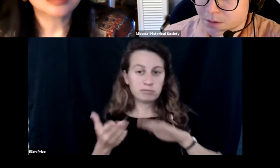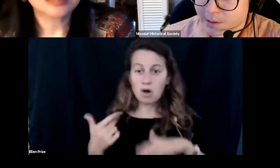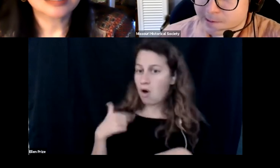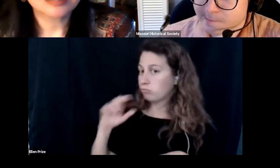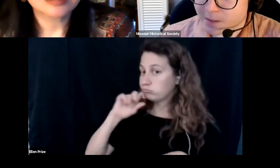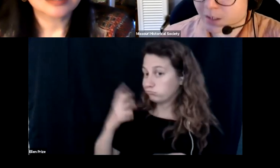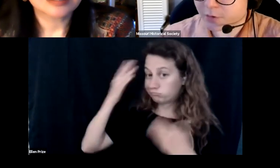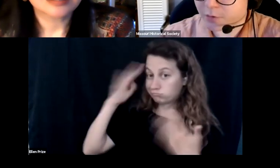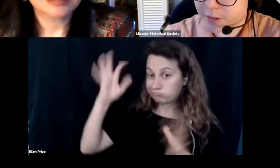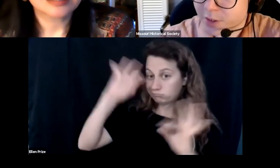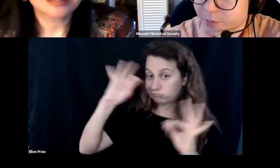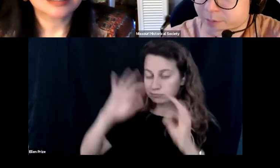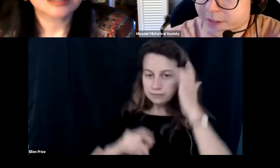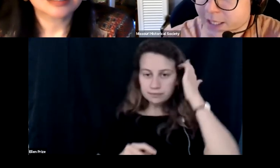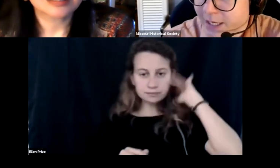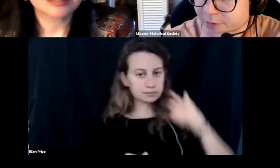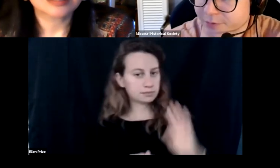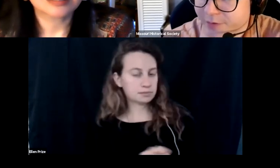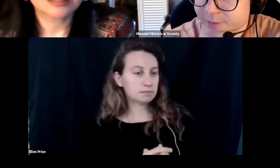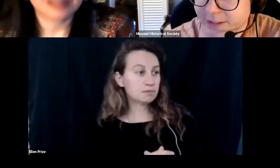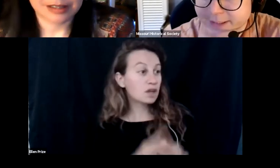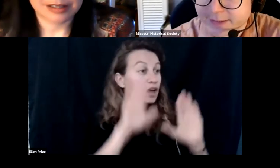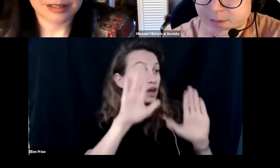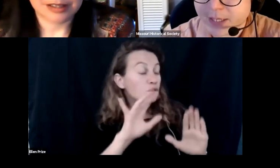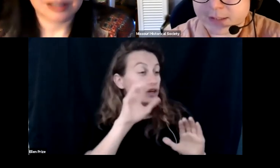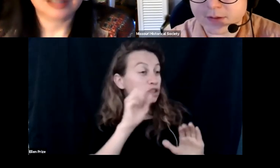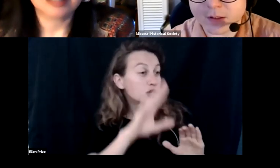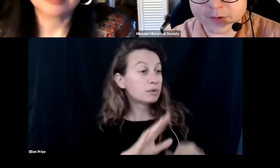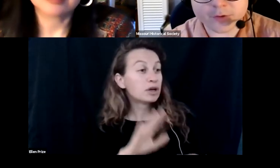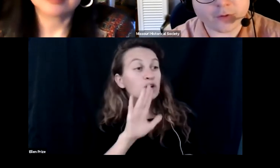successful in lobbying, think about ways to get compensation